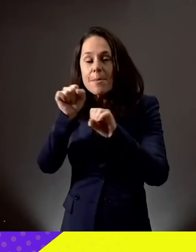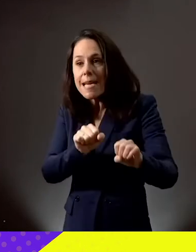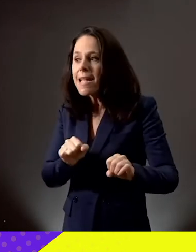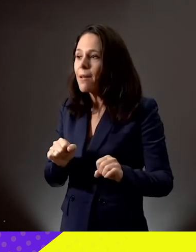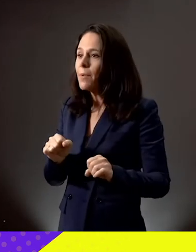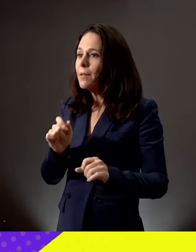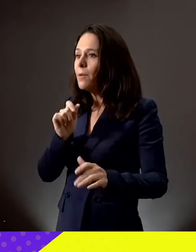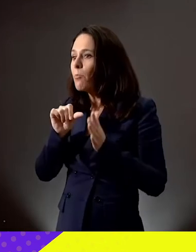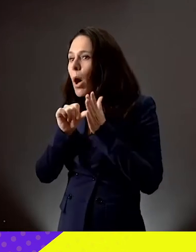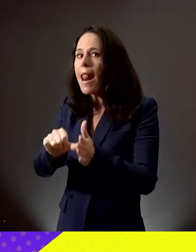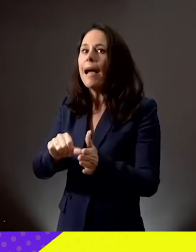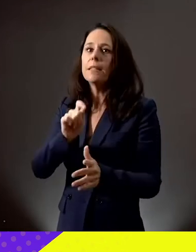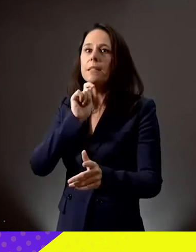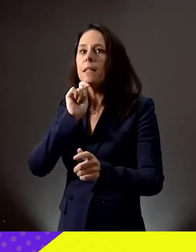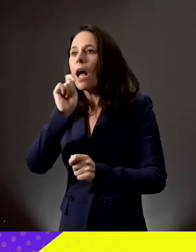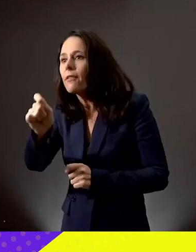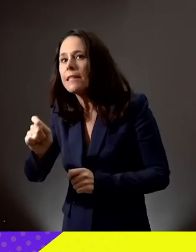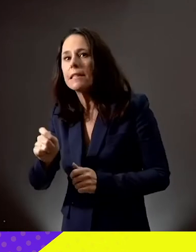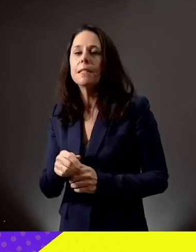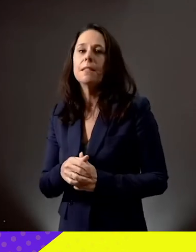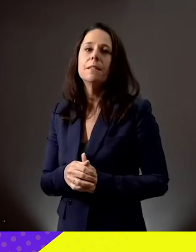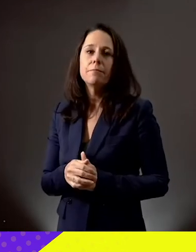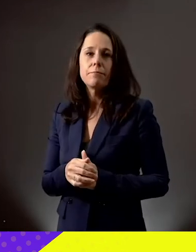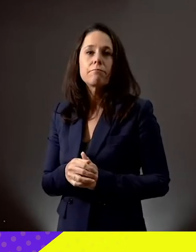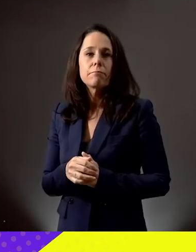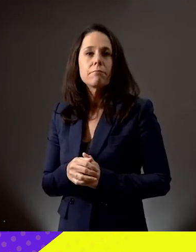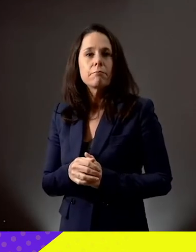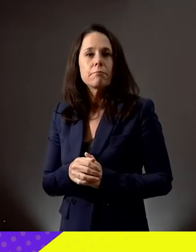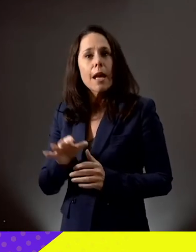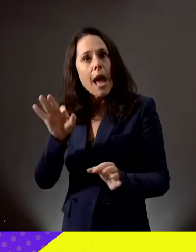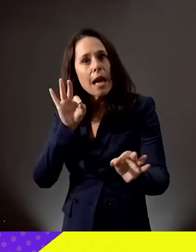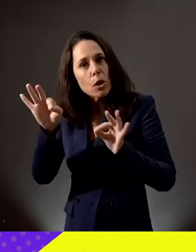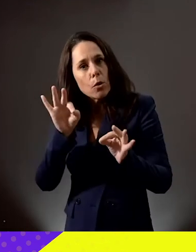And we invite everyone to discover the power of diversity.